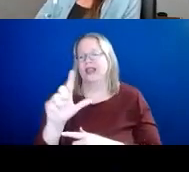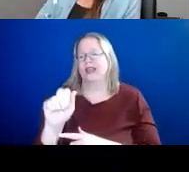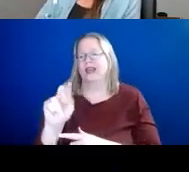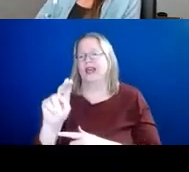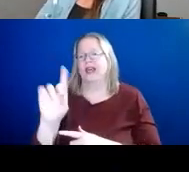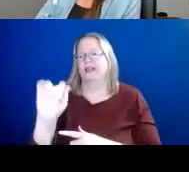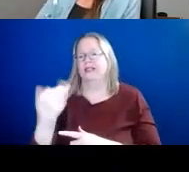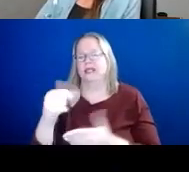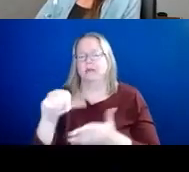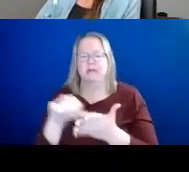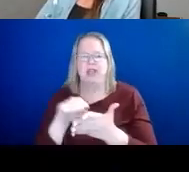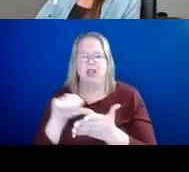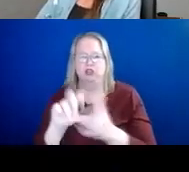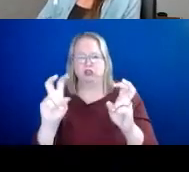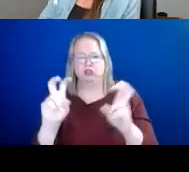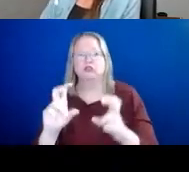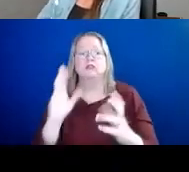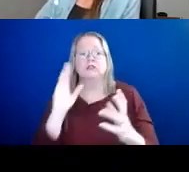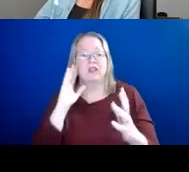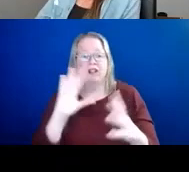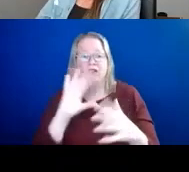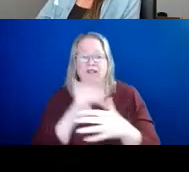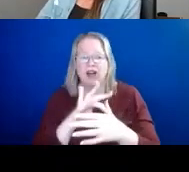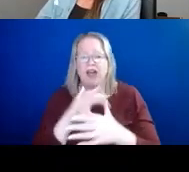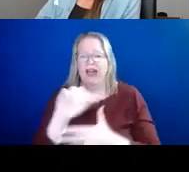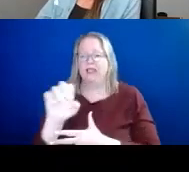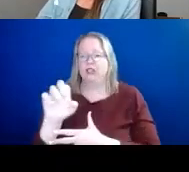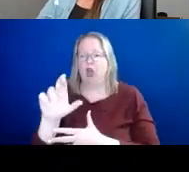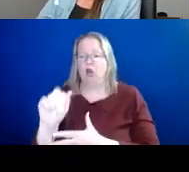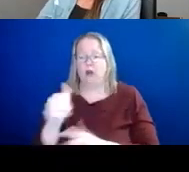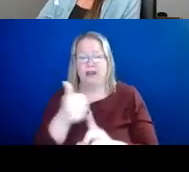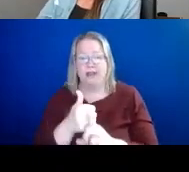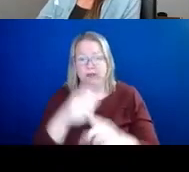to be filled with content that the AERA 12:21:10 chooses to share with everybody.